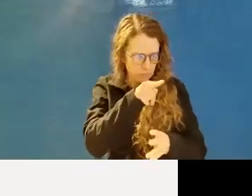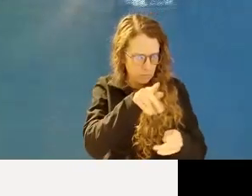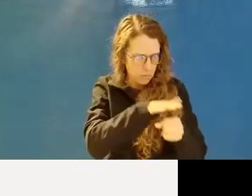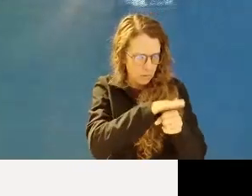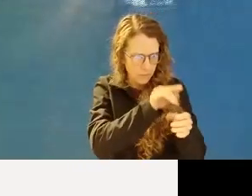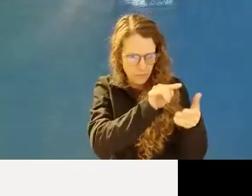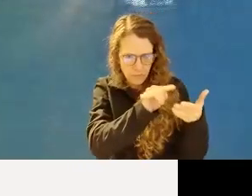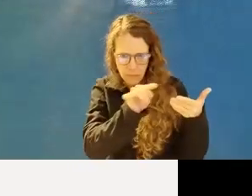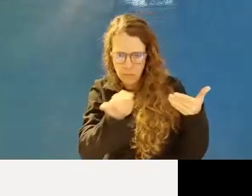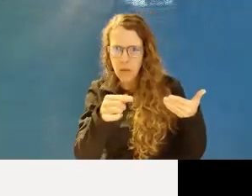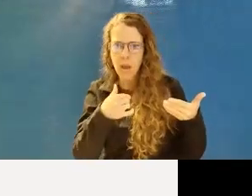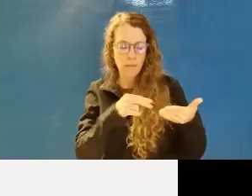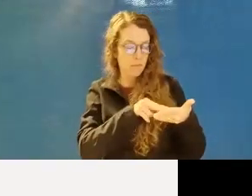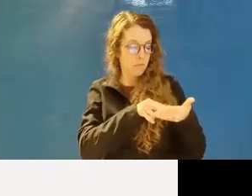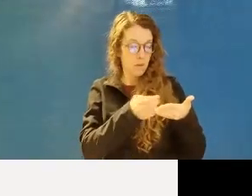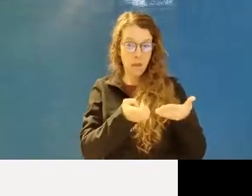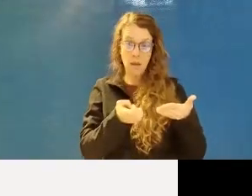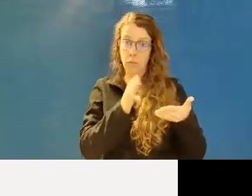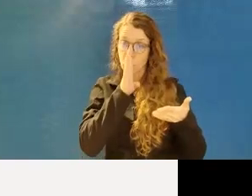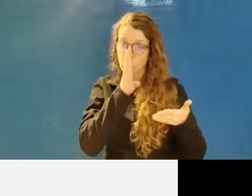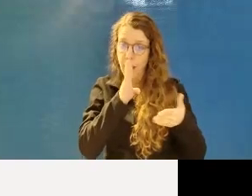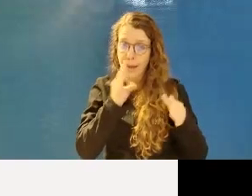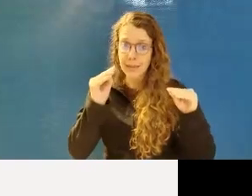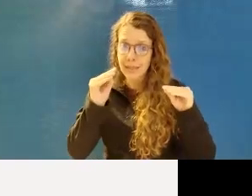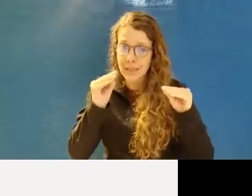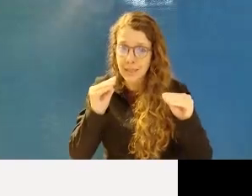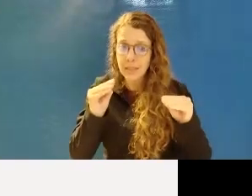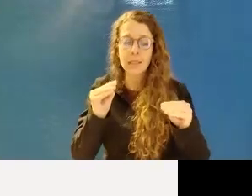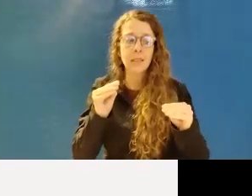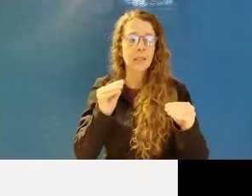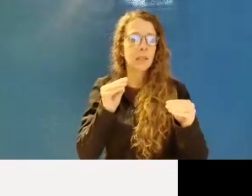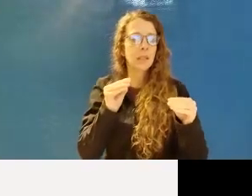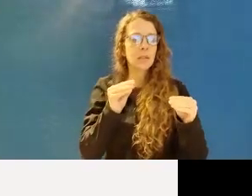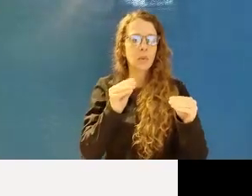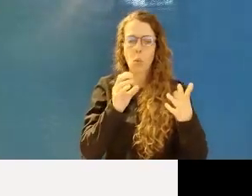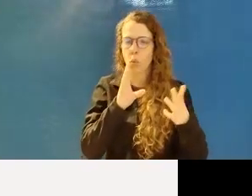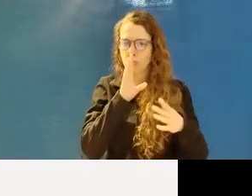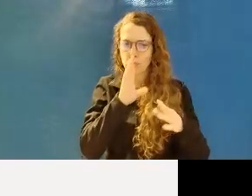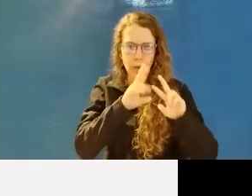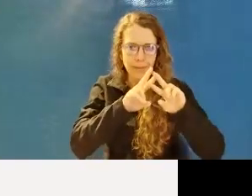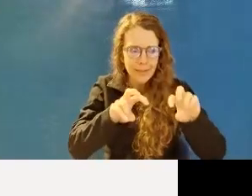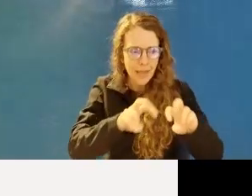is there evidence of direct instruction or just in the assessments? Are there just their feedback?